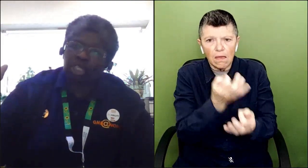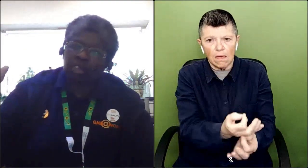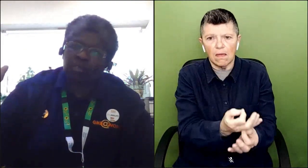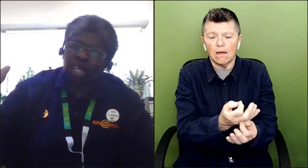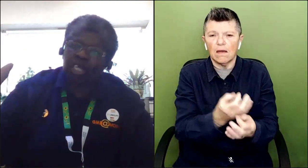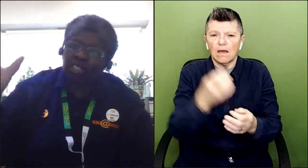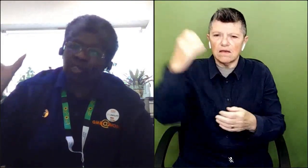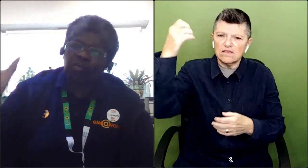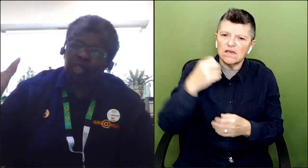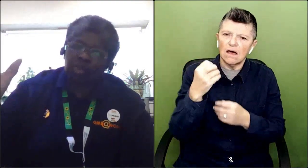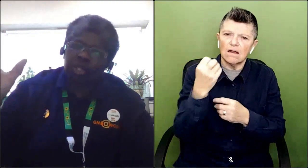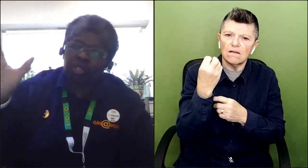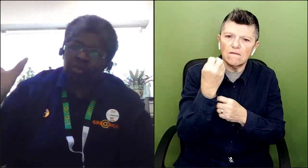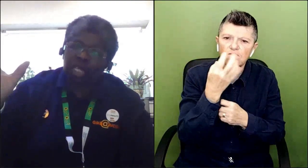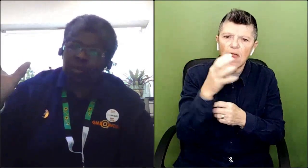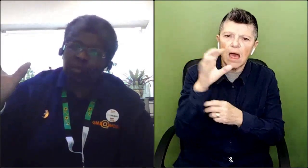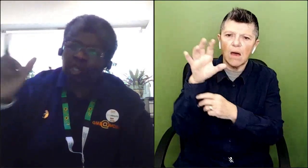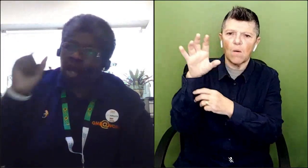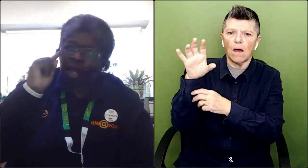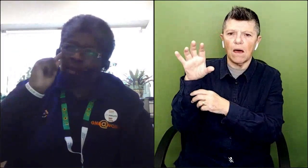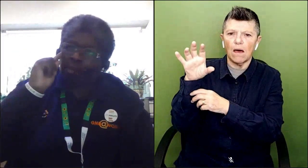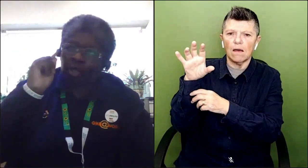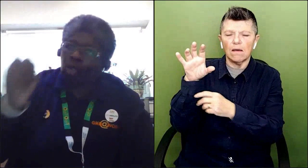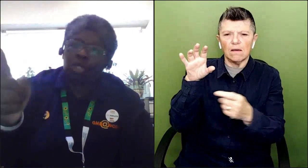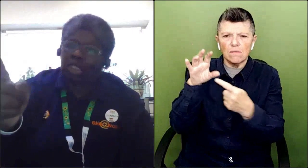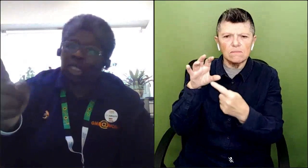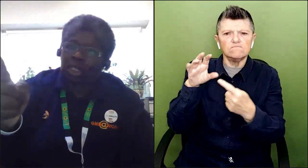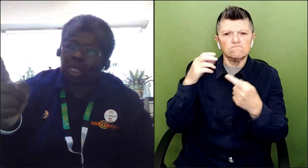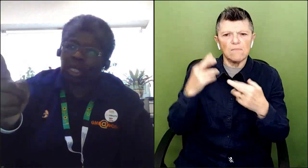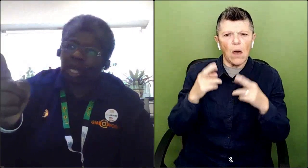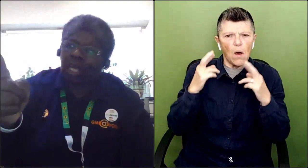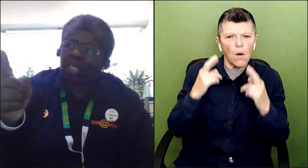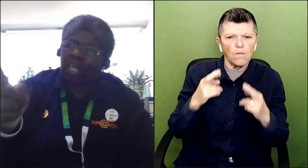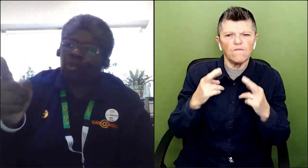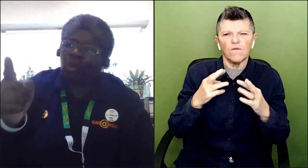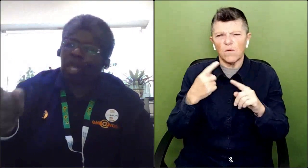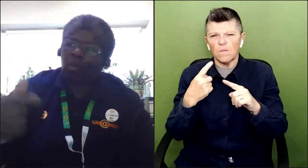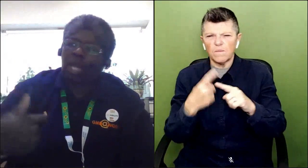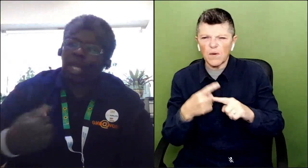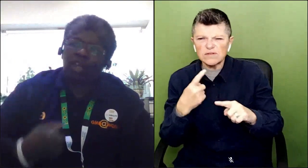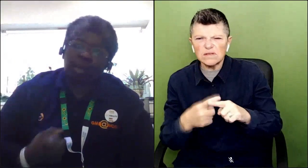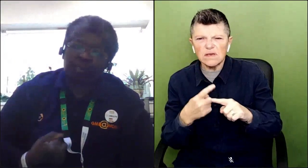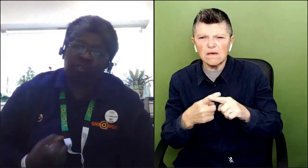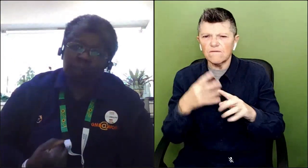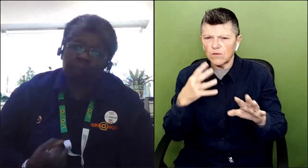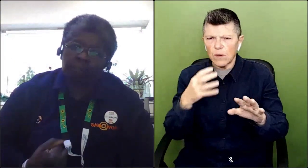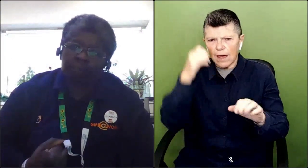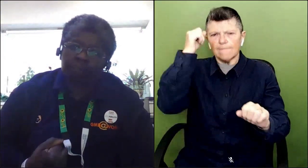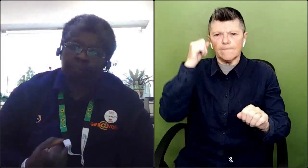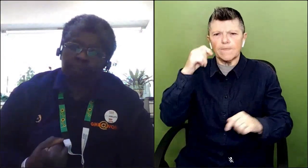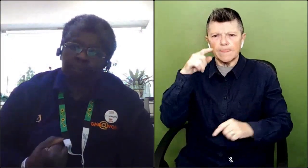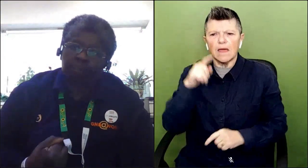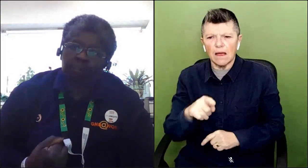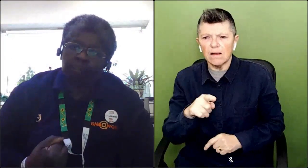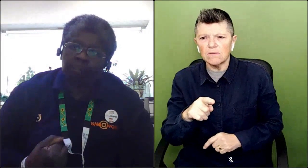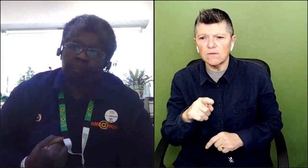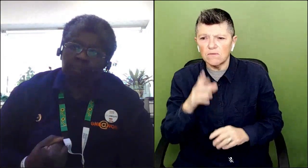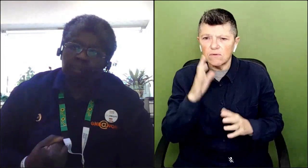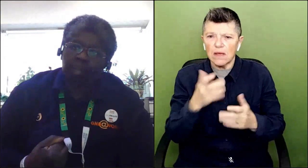It's positive. It's something you can grasp. You can't help but look at it, and that's where we're coming from.